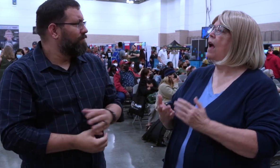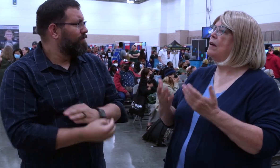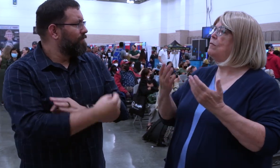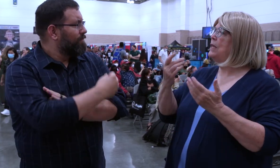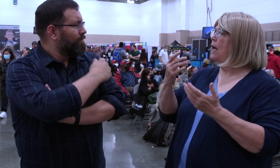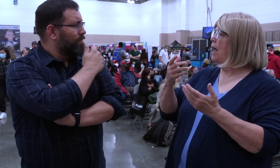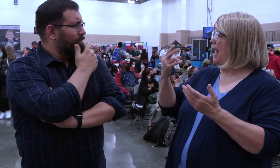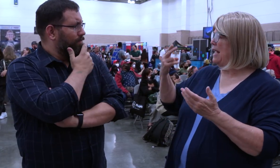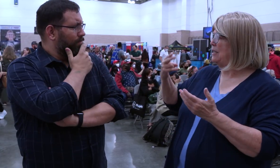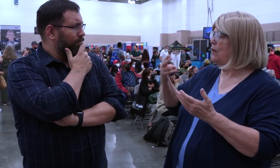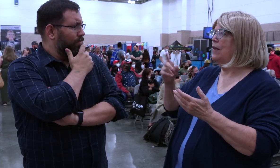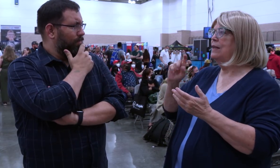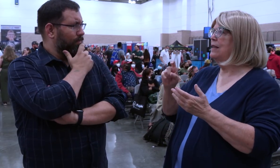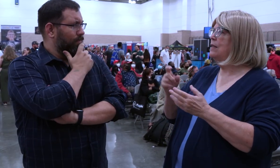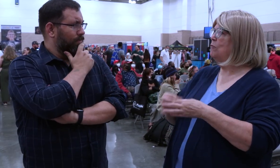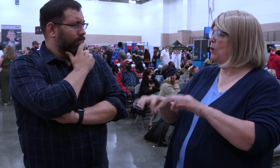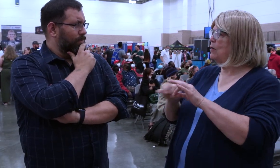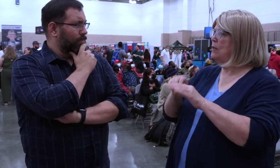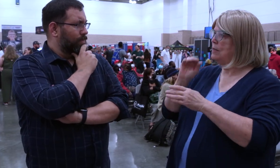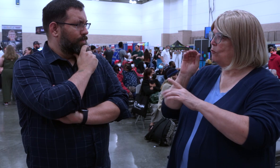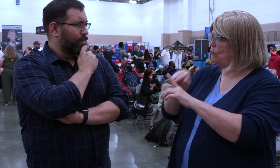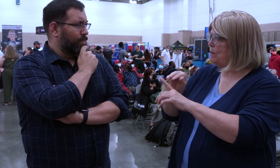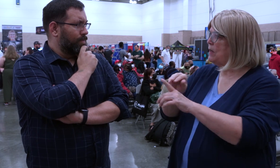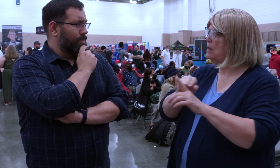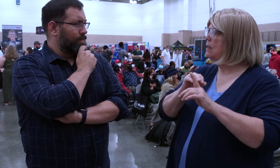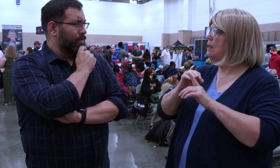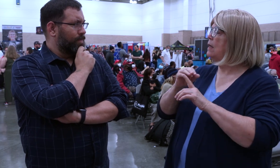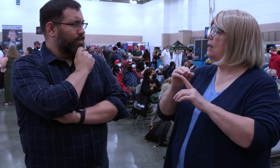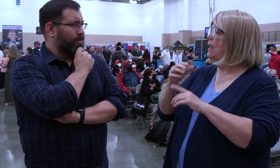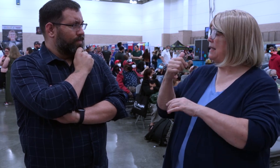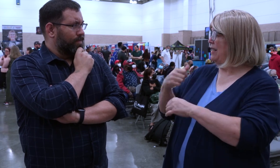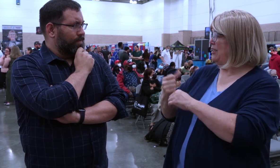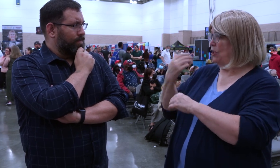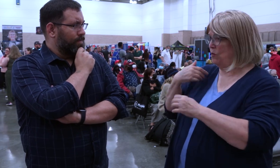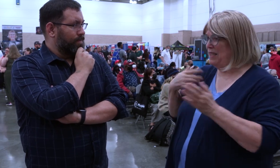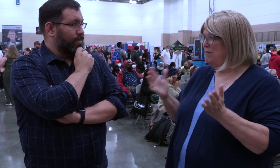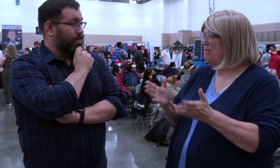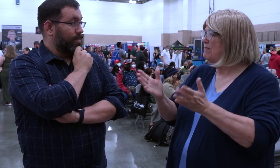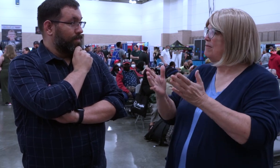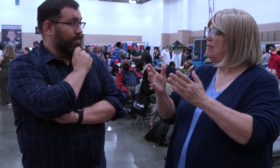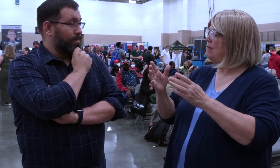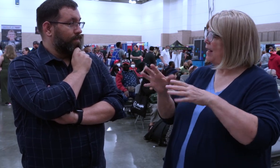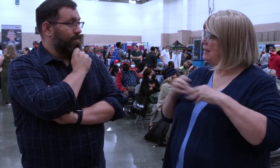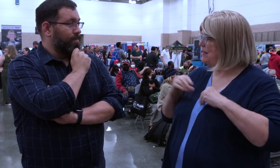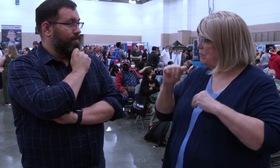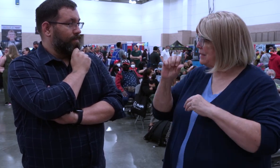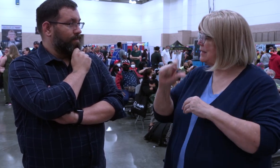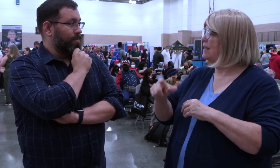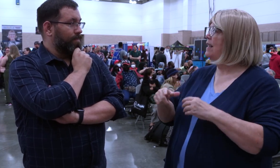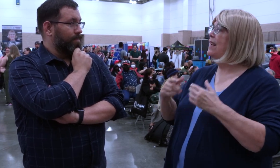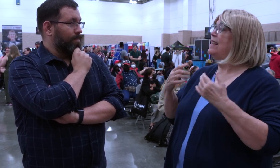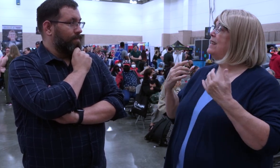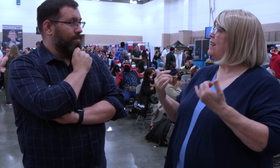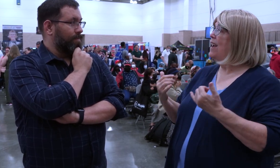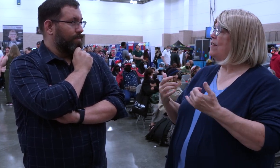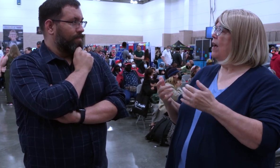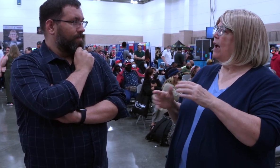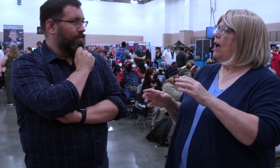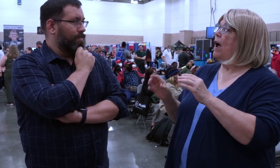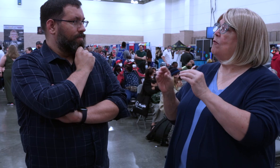Well, history, and it’s important to remind each other. Ten years ago we advocated for ASL, and now that ASL